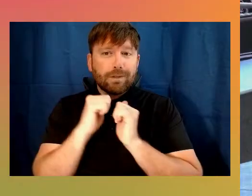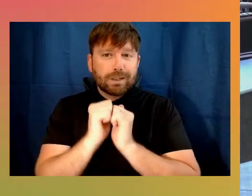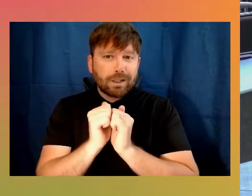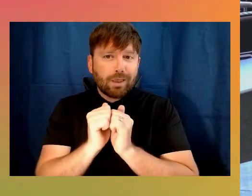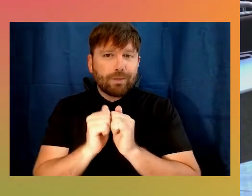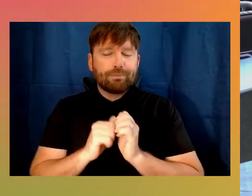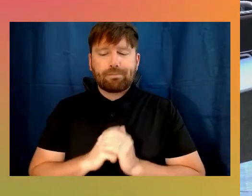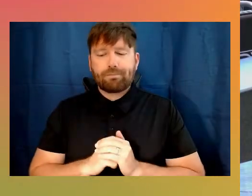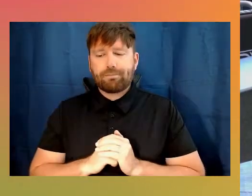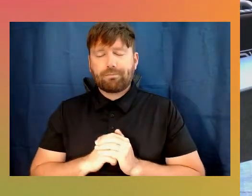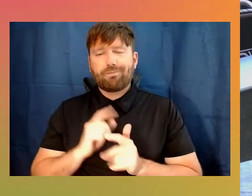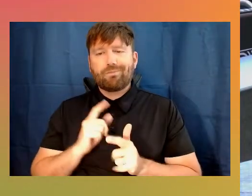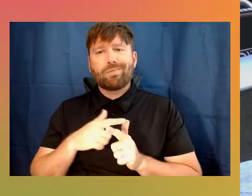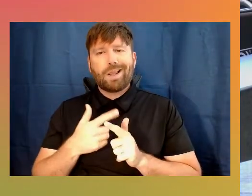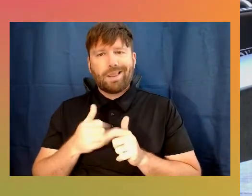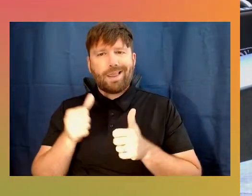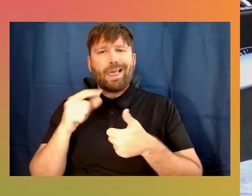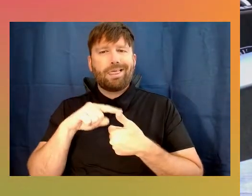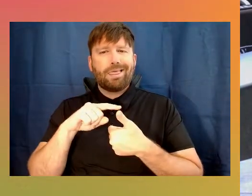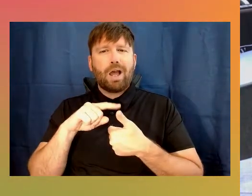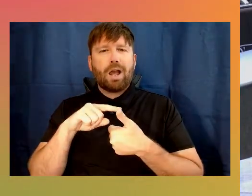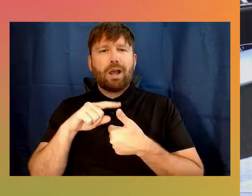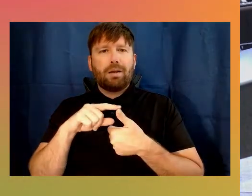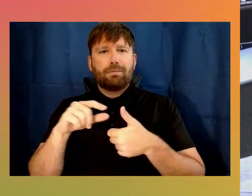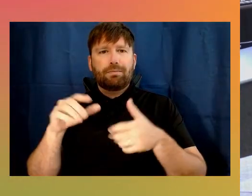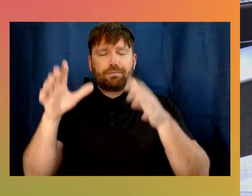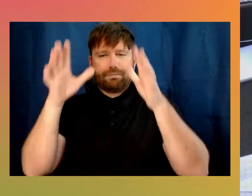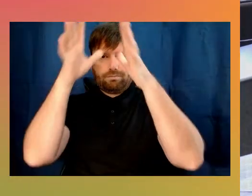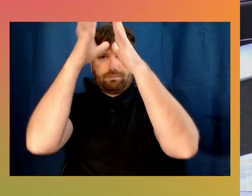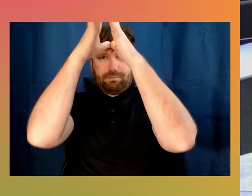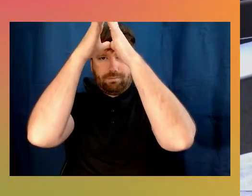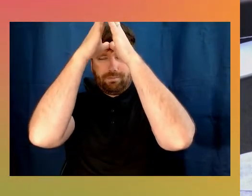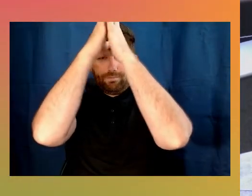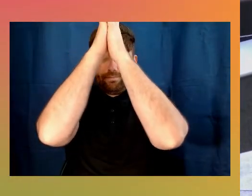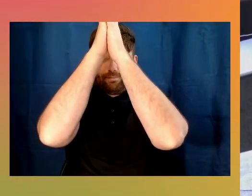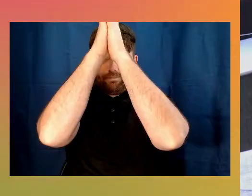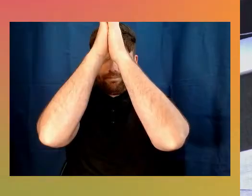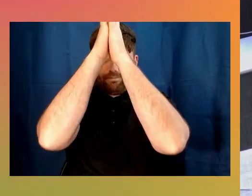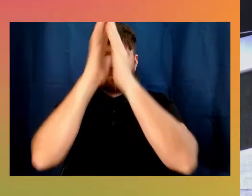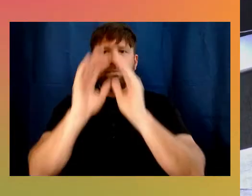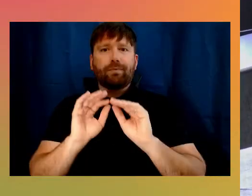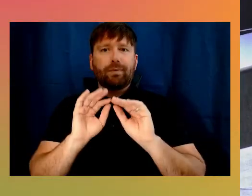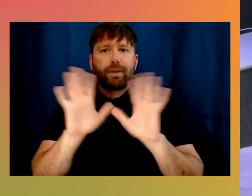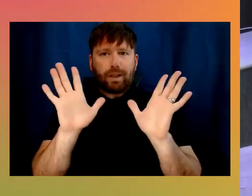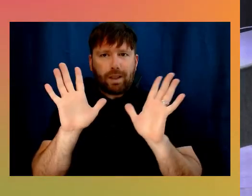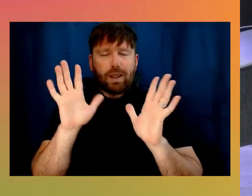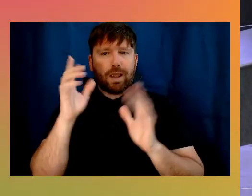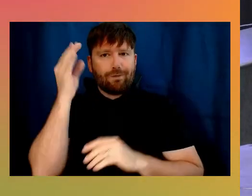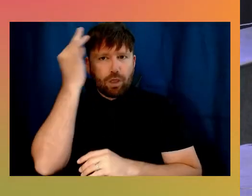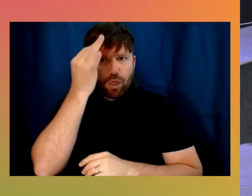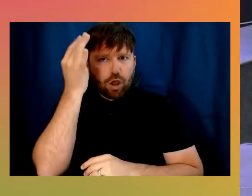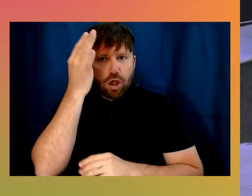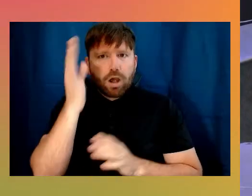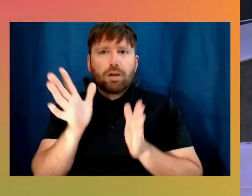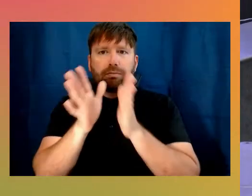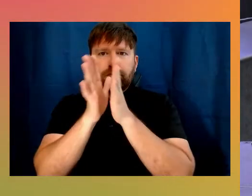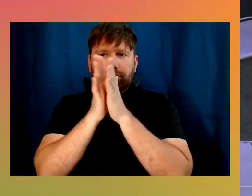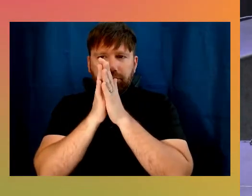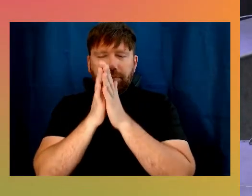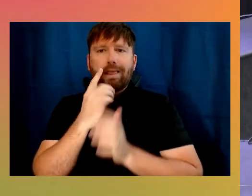NEIGHBORS FOR COLLECTIVELY MOVING WITH YOU. AND THEN WE'LL BRING THE THUMBS